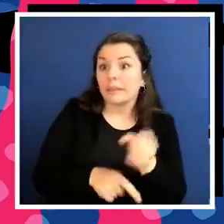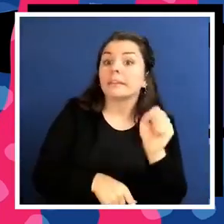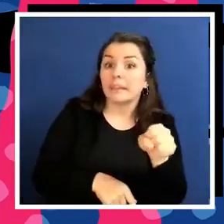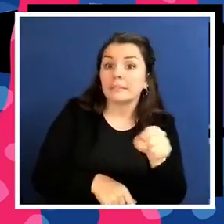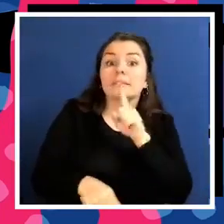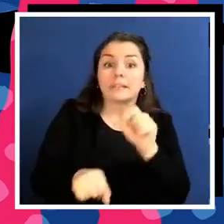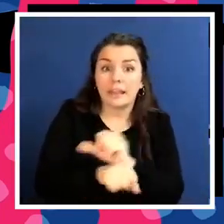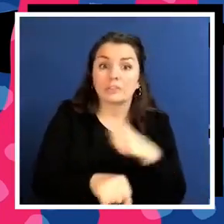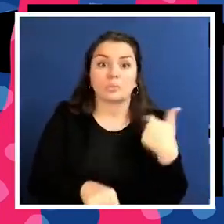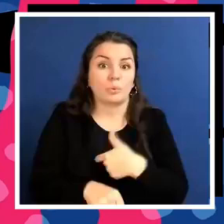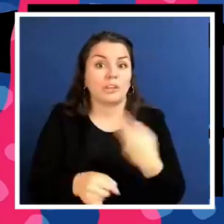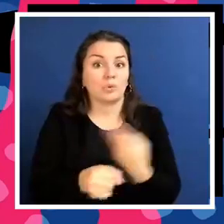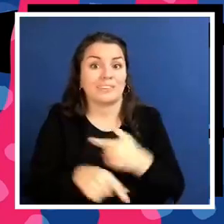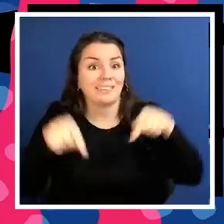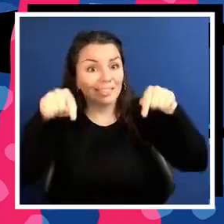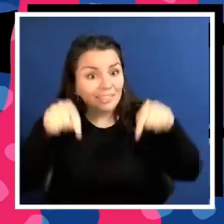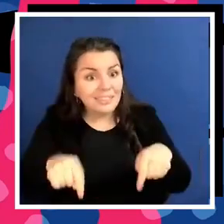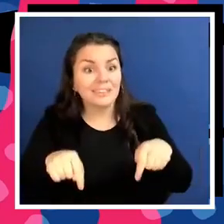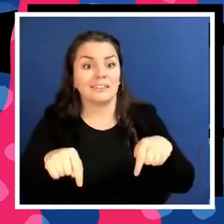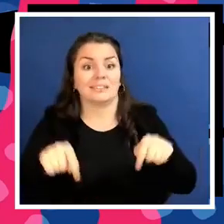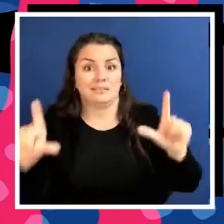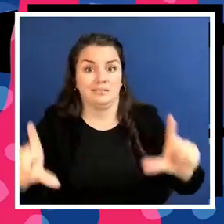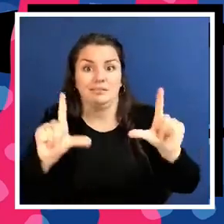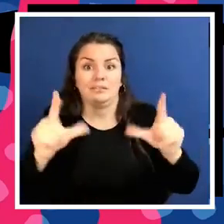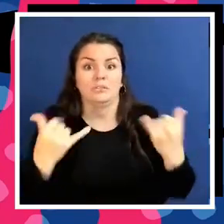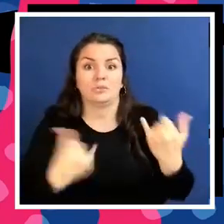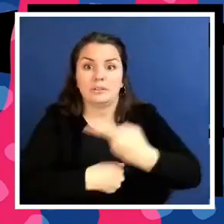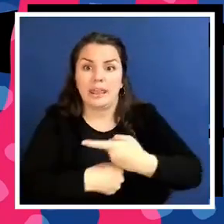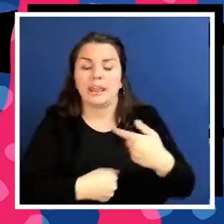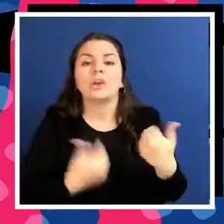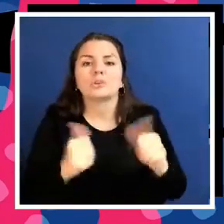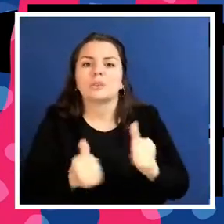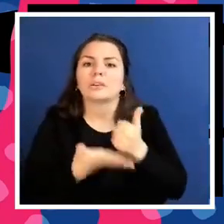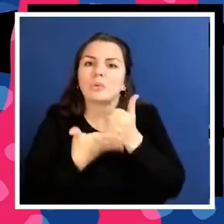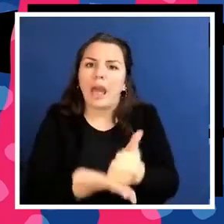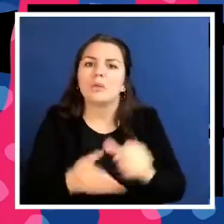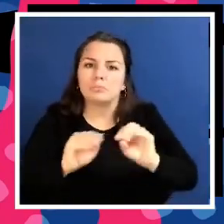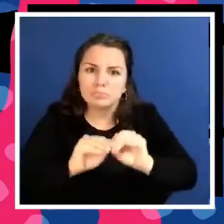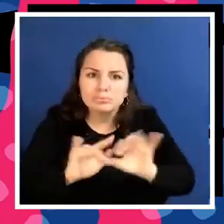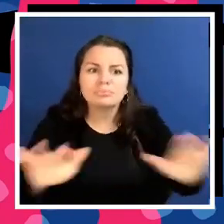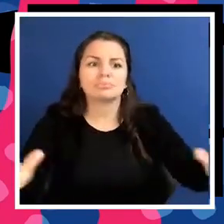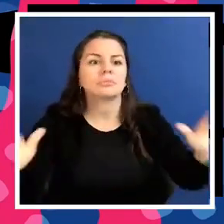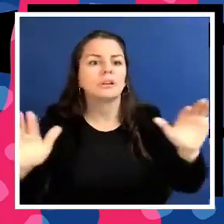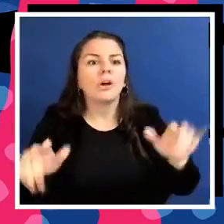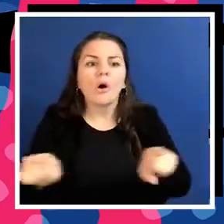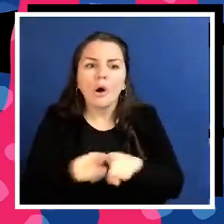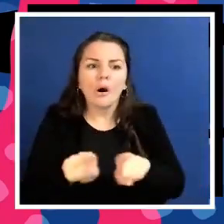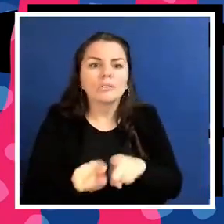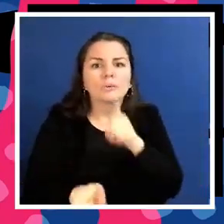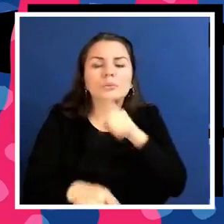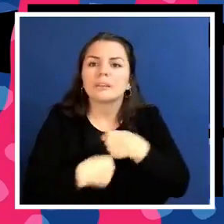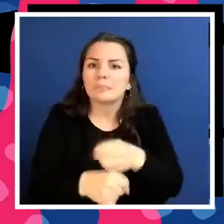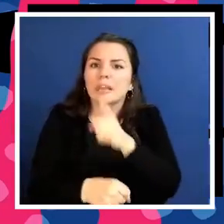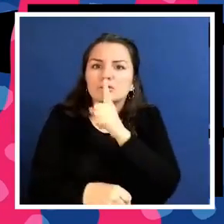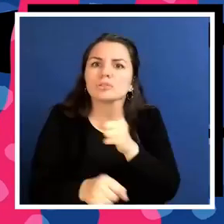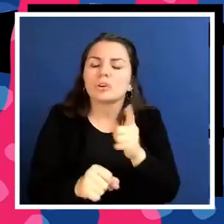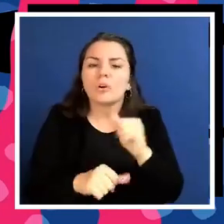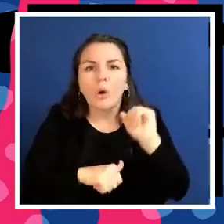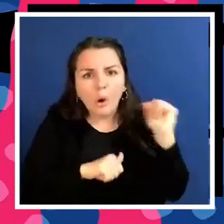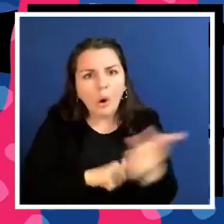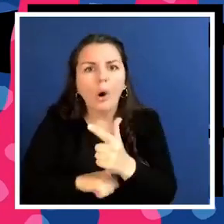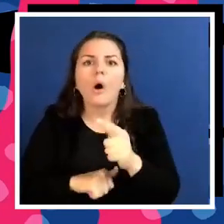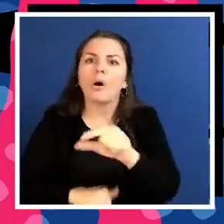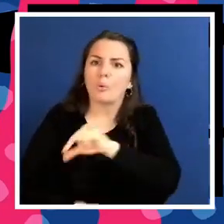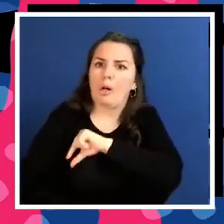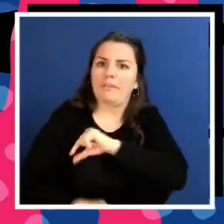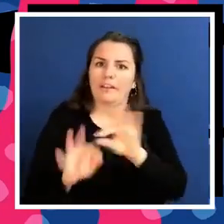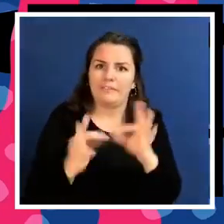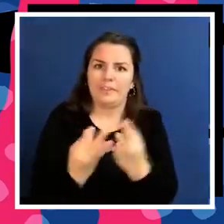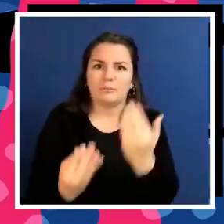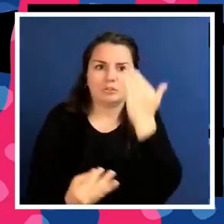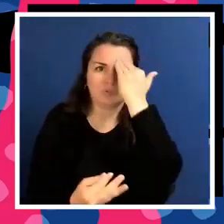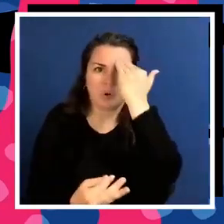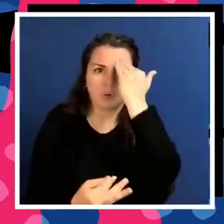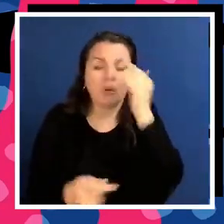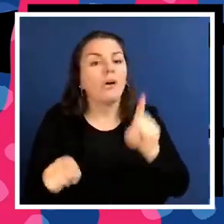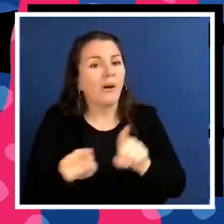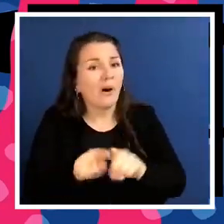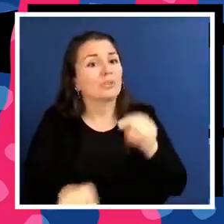AS THIS.